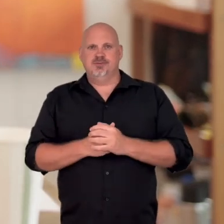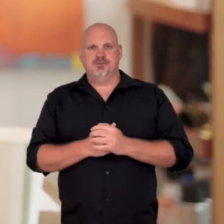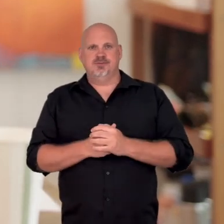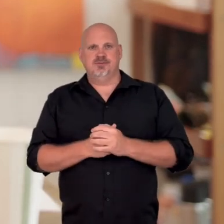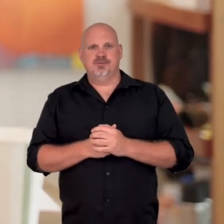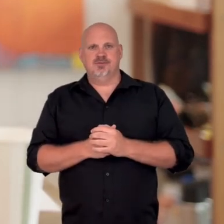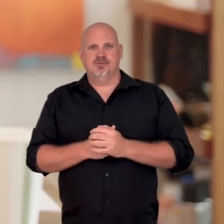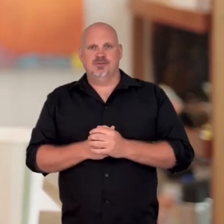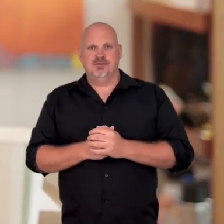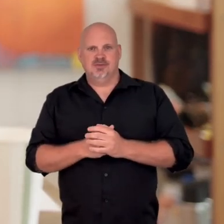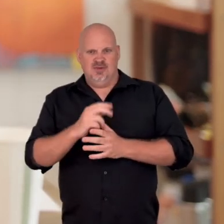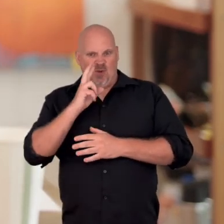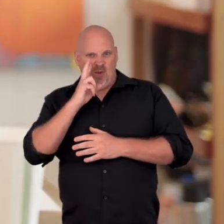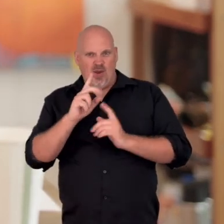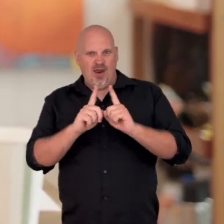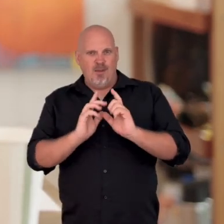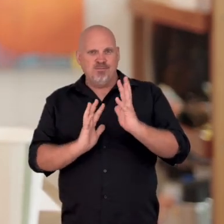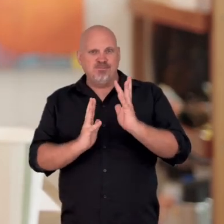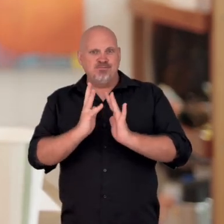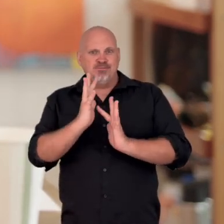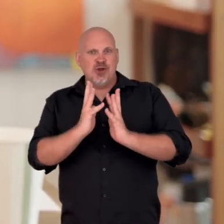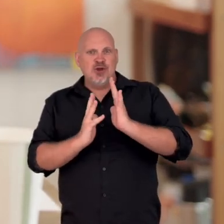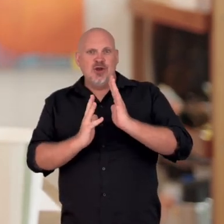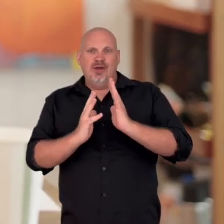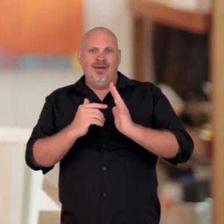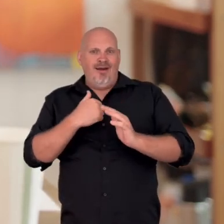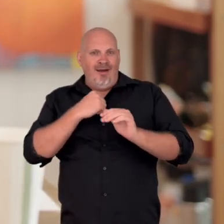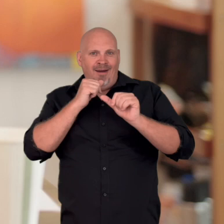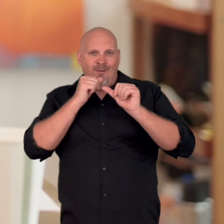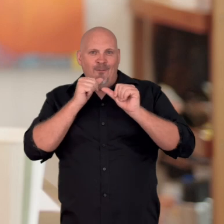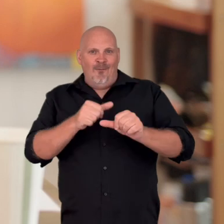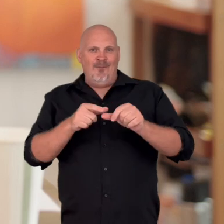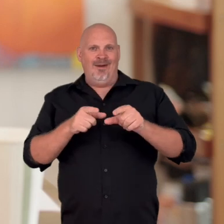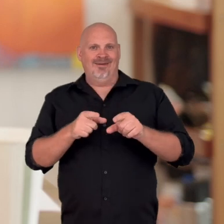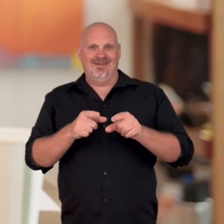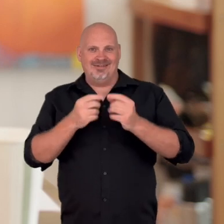and that thing about Thermo Energy Thermo Light is an incredible color palette